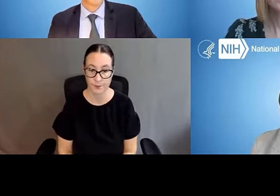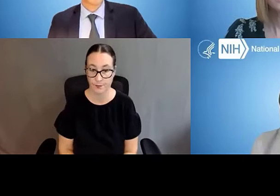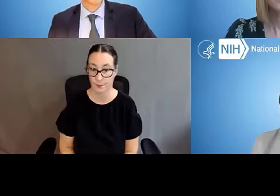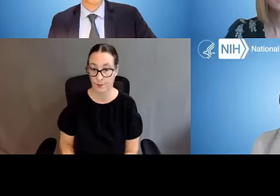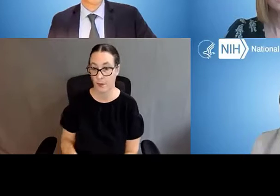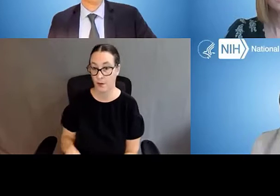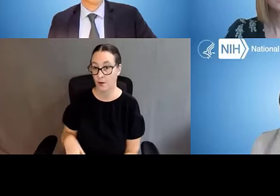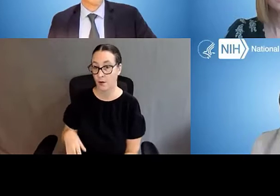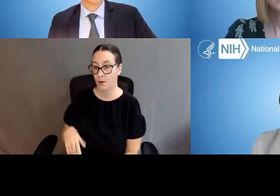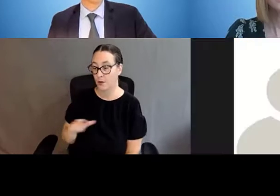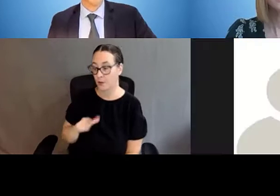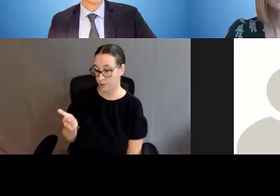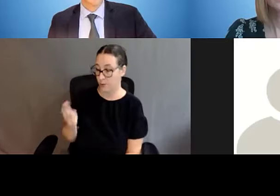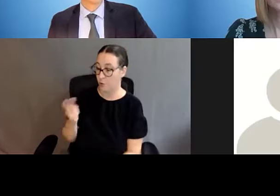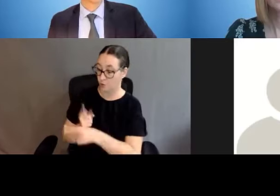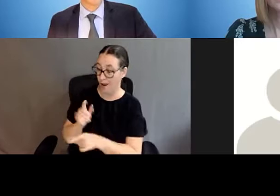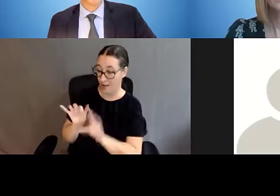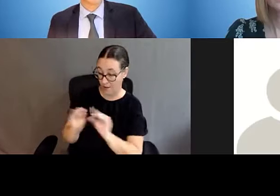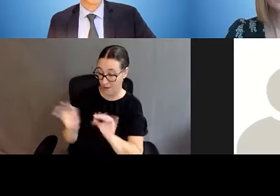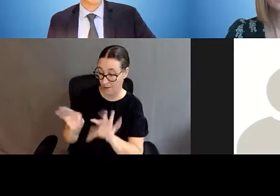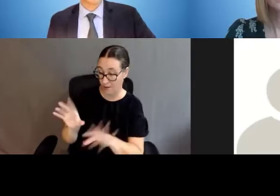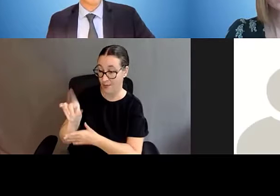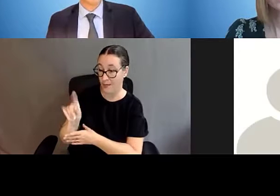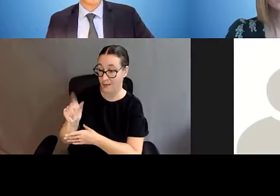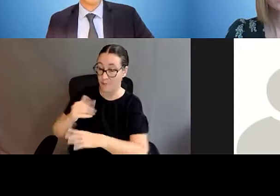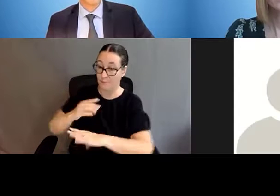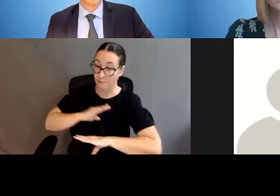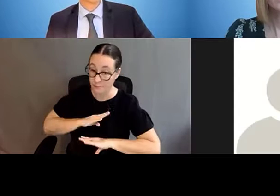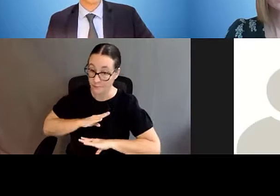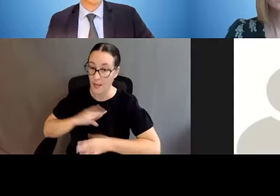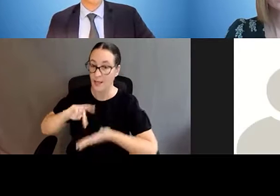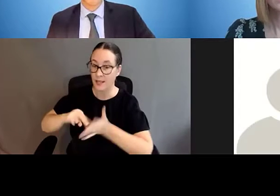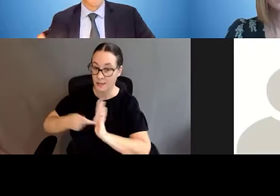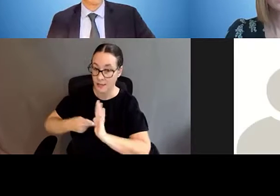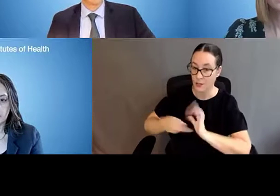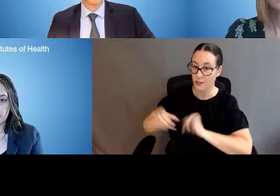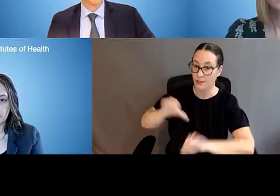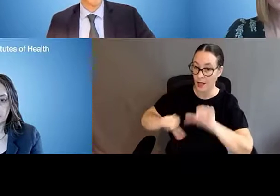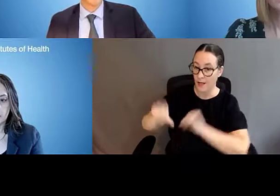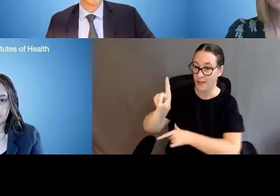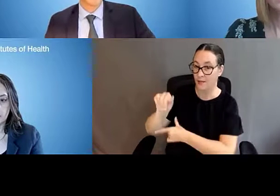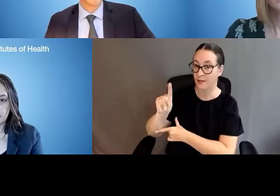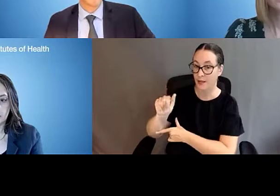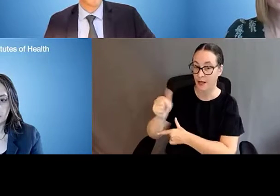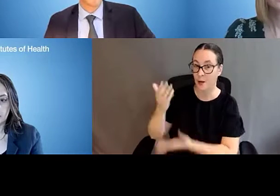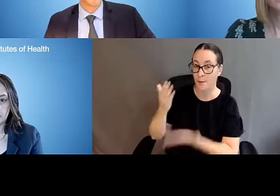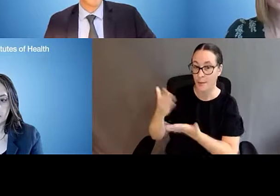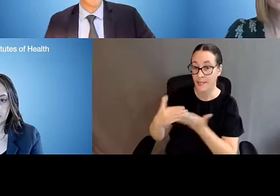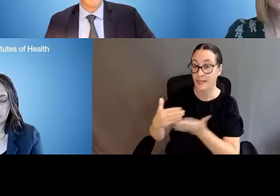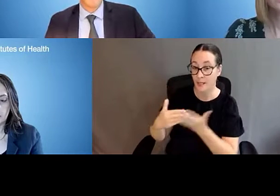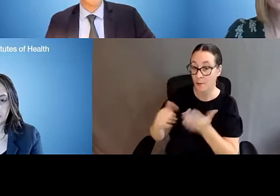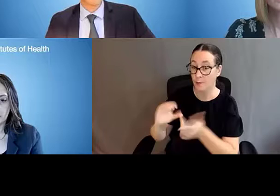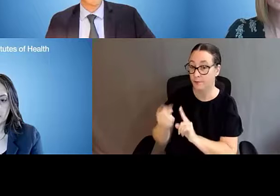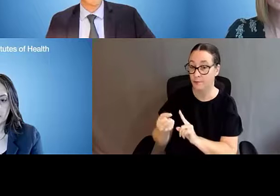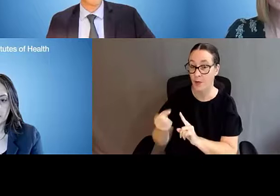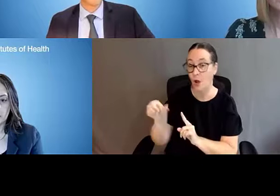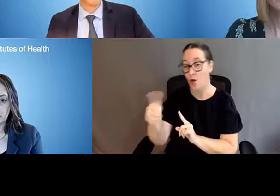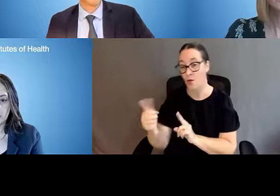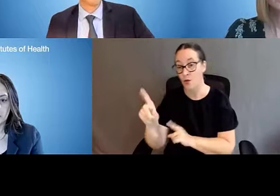that's for data that meet the definition of scientific data, but there may be some cases where you have additional data types that might not meet that definition.